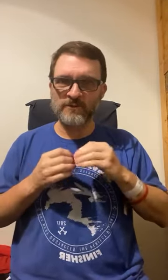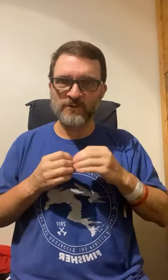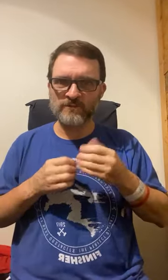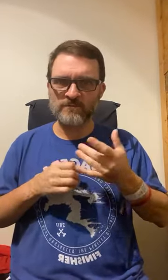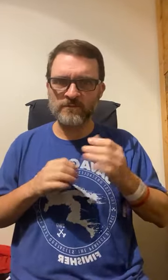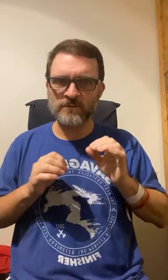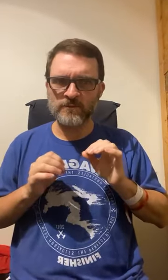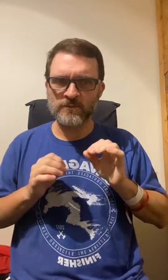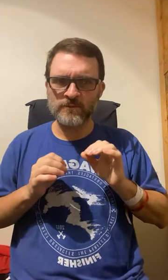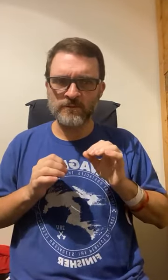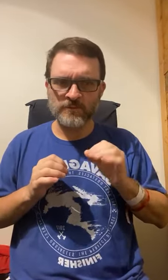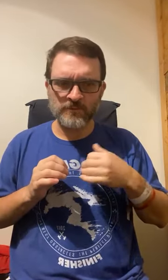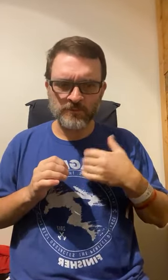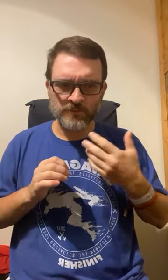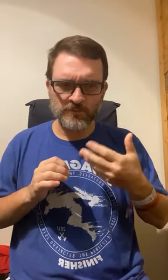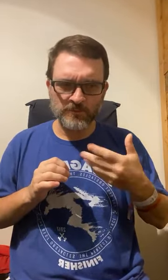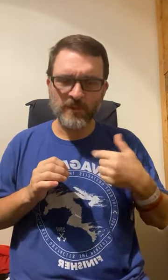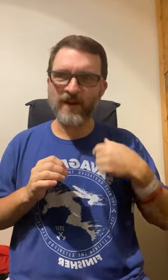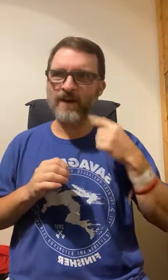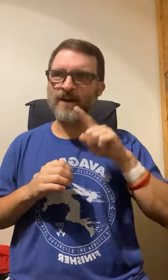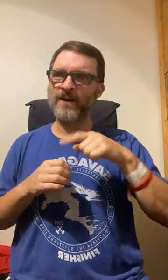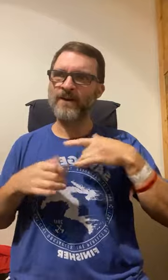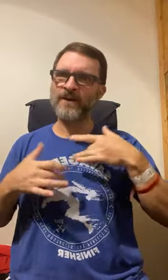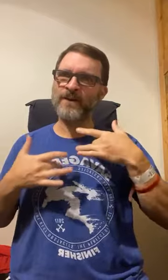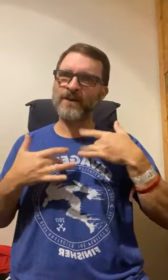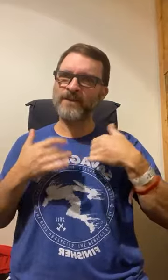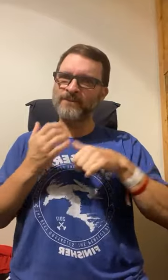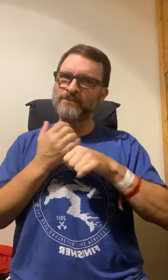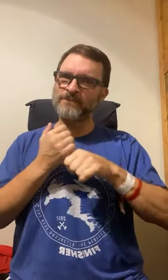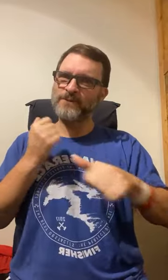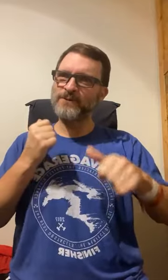So I started to feel more... But nothing yet. I got excited and told the nurse I did do some bowel movement.